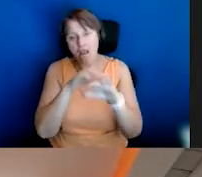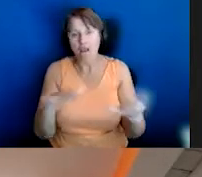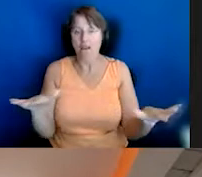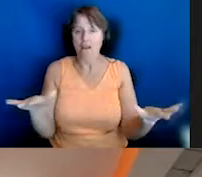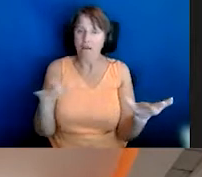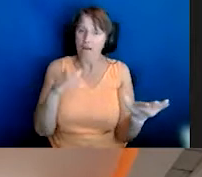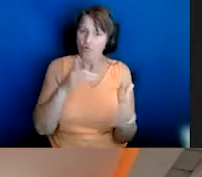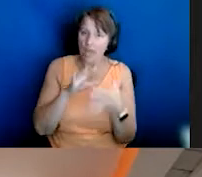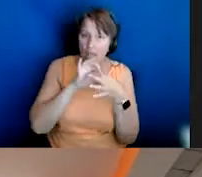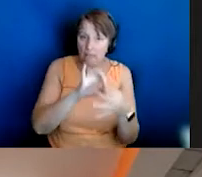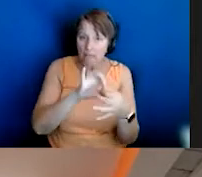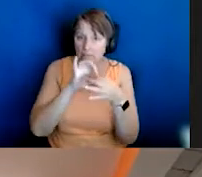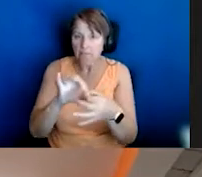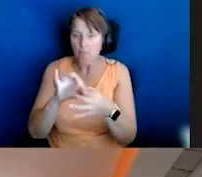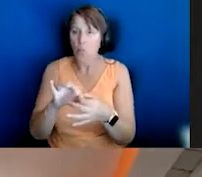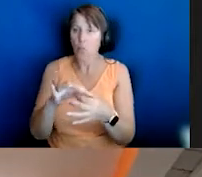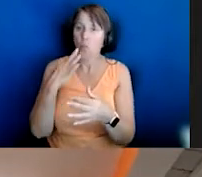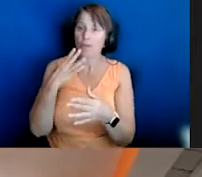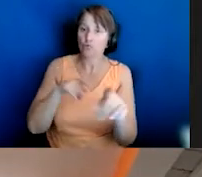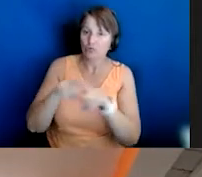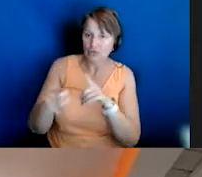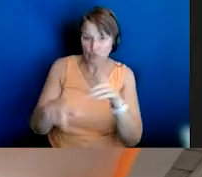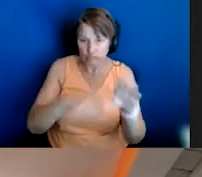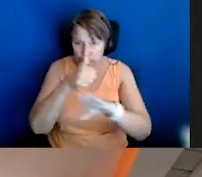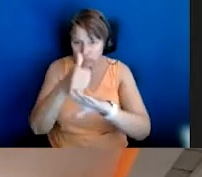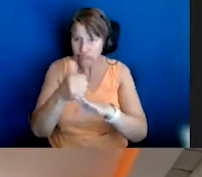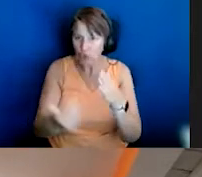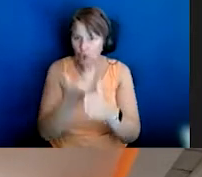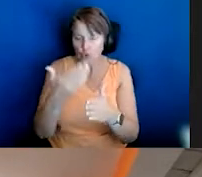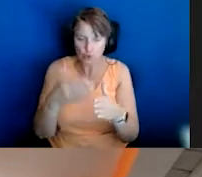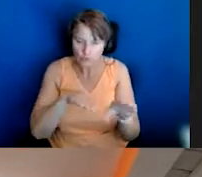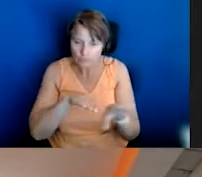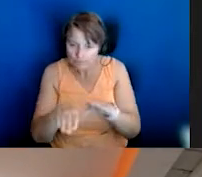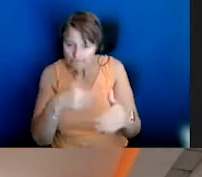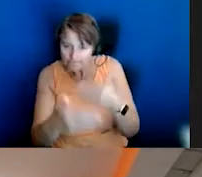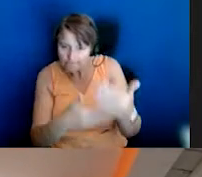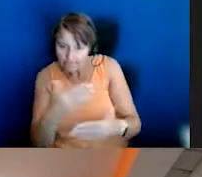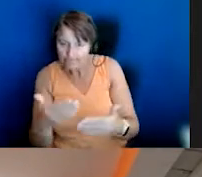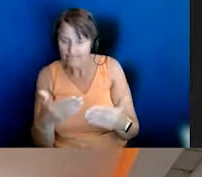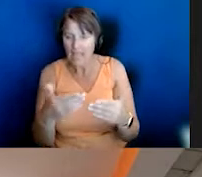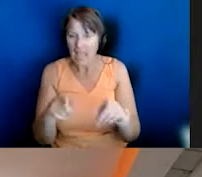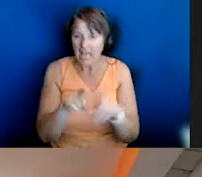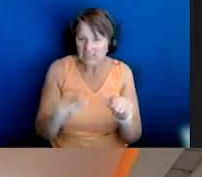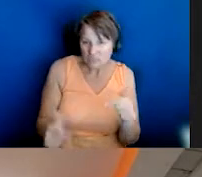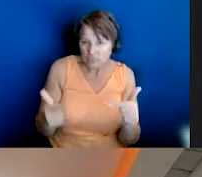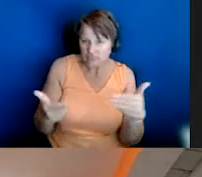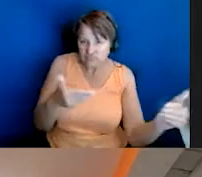embed a practice and get a debate going. So, this moment was quite key, where people